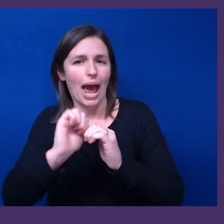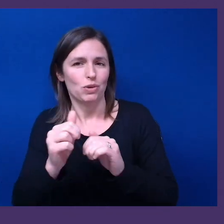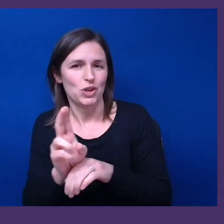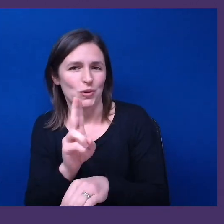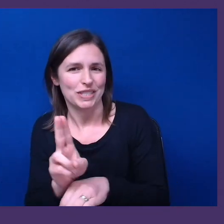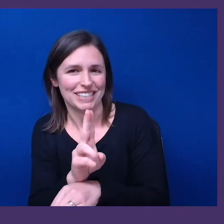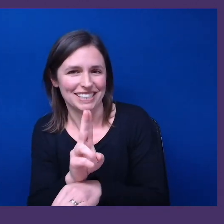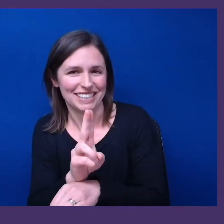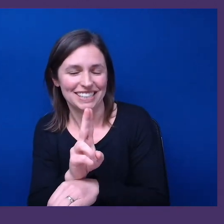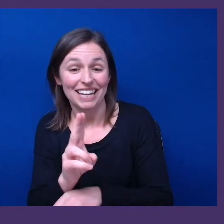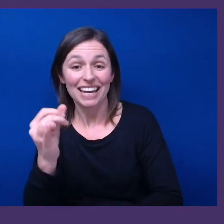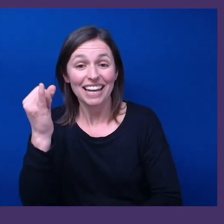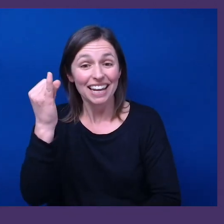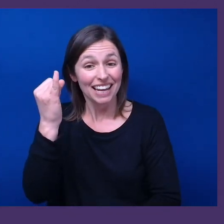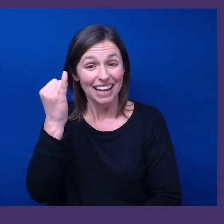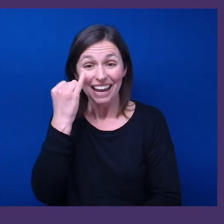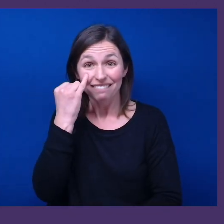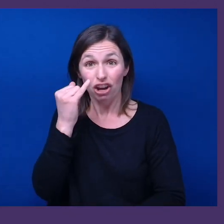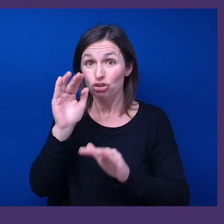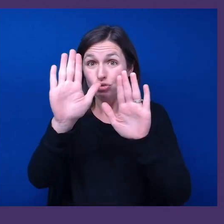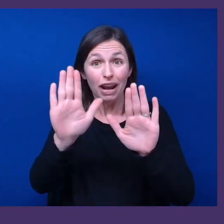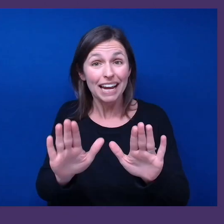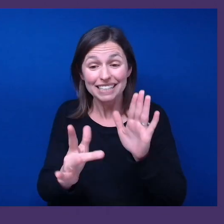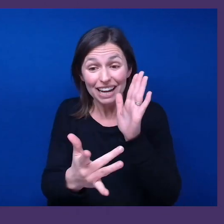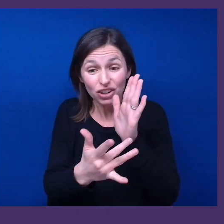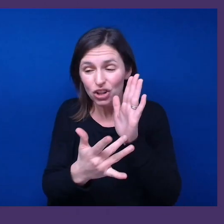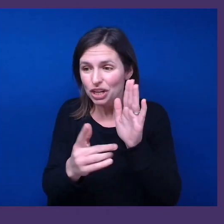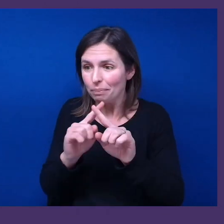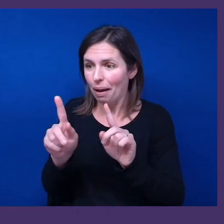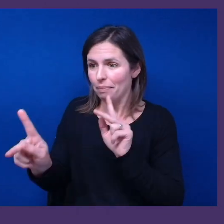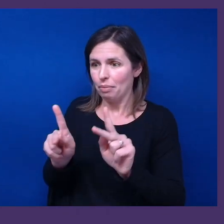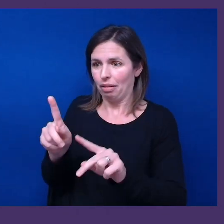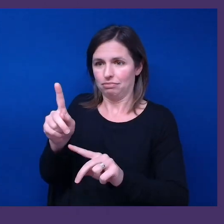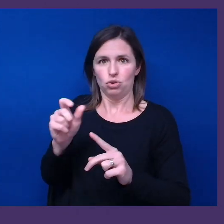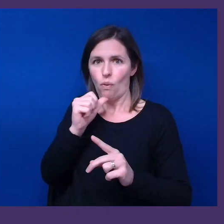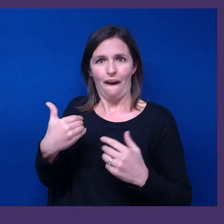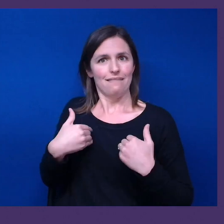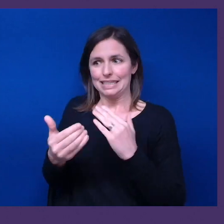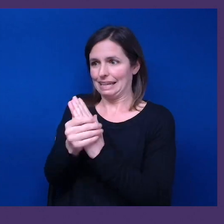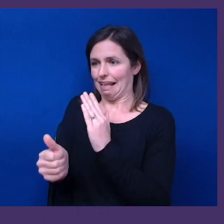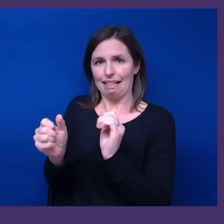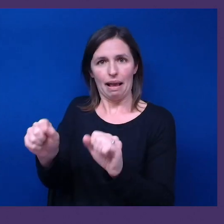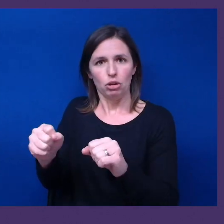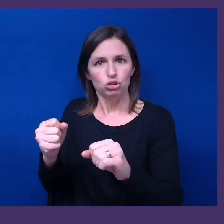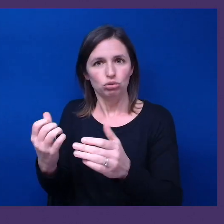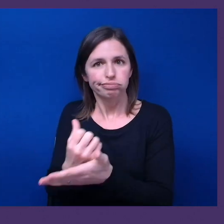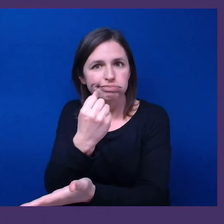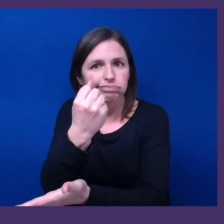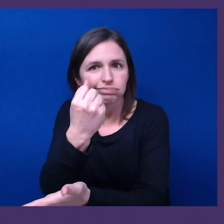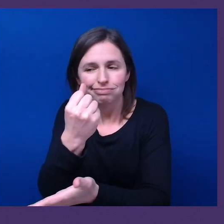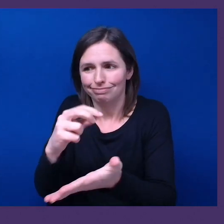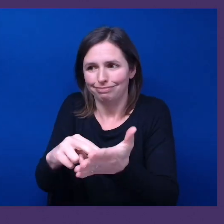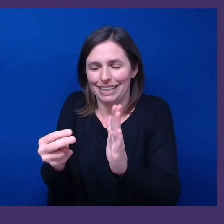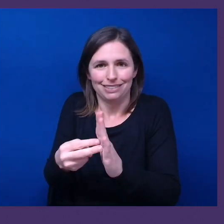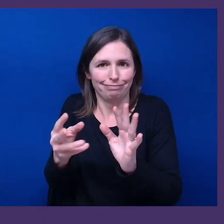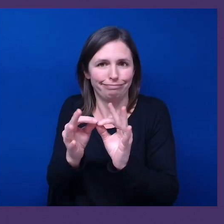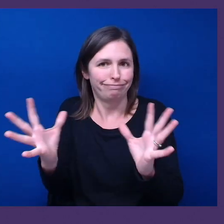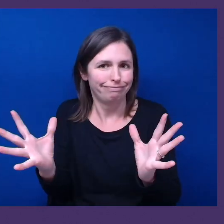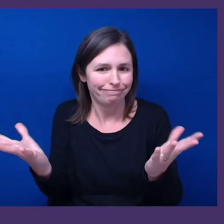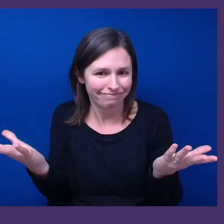to be able to leverage it. AI has the potential to revolutionize how we work. It can help with task automation,